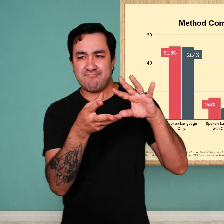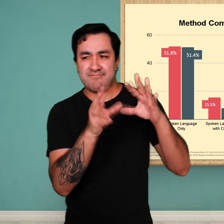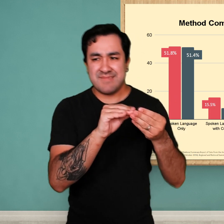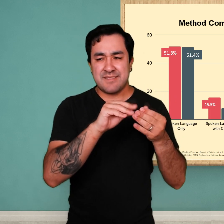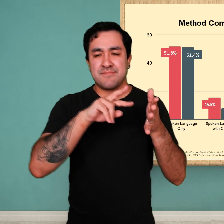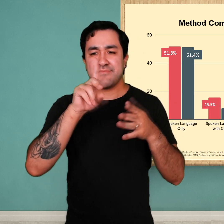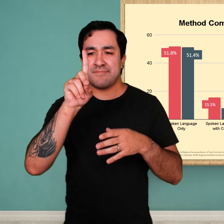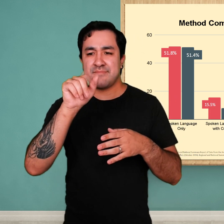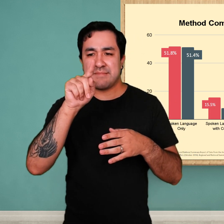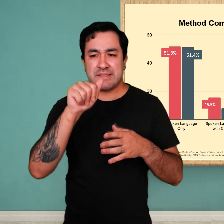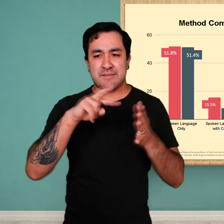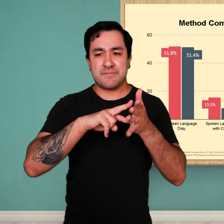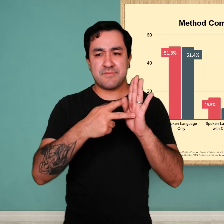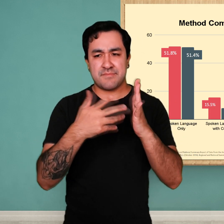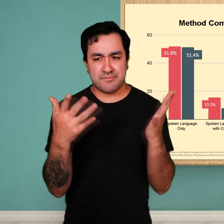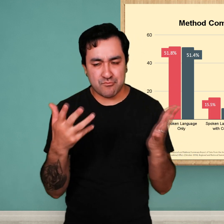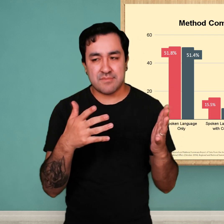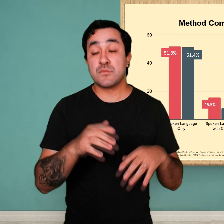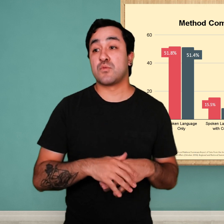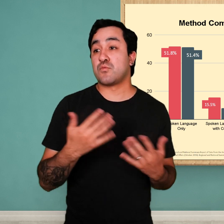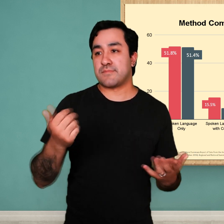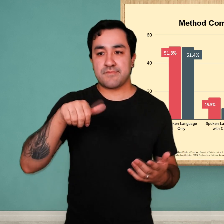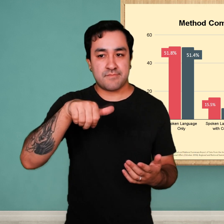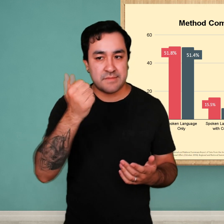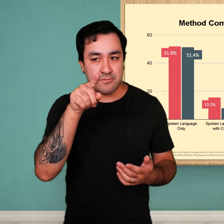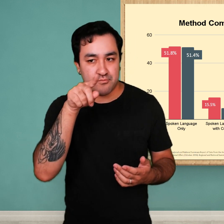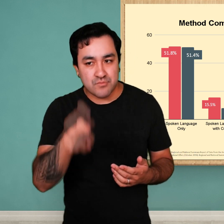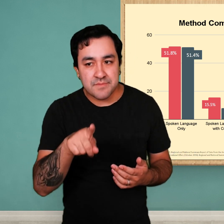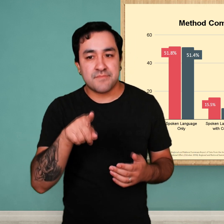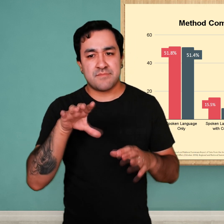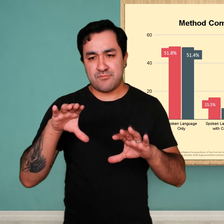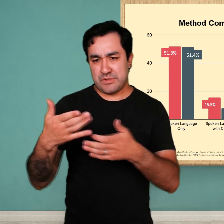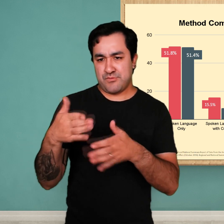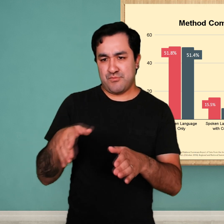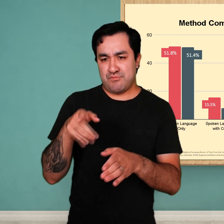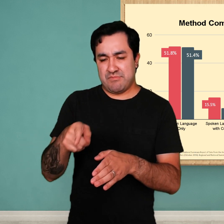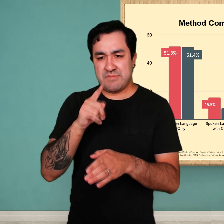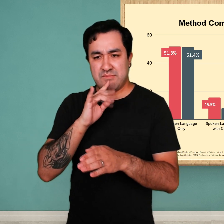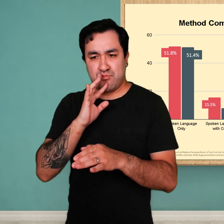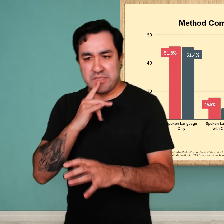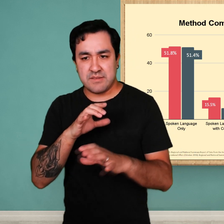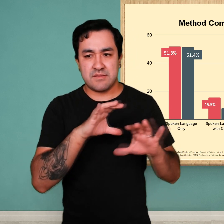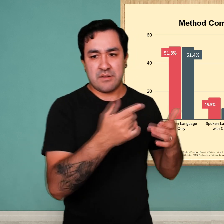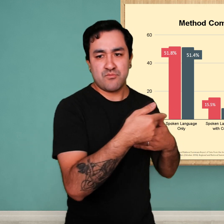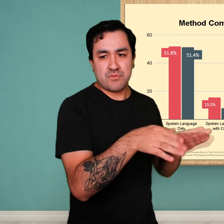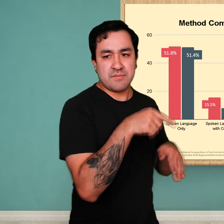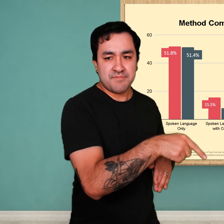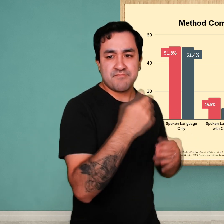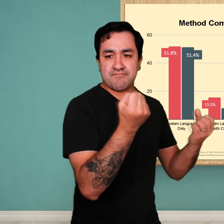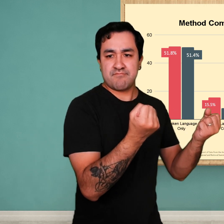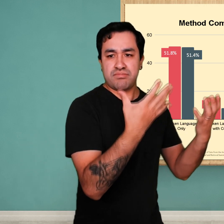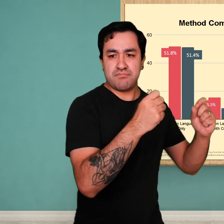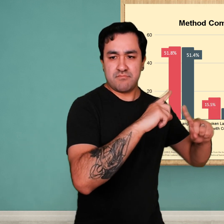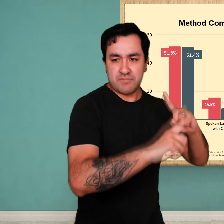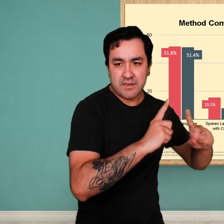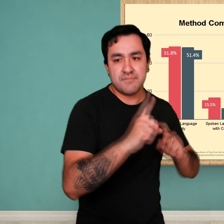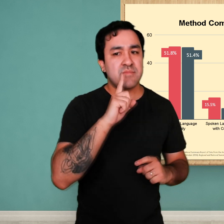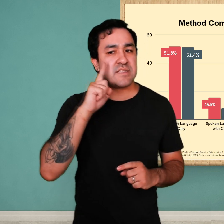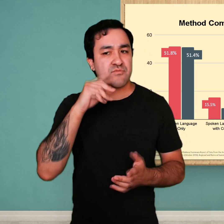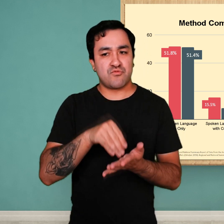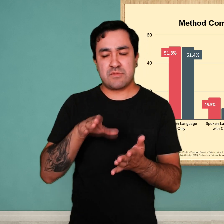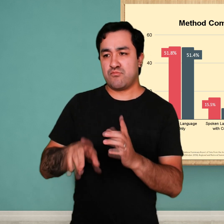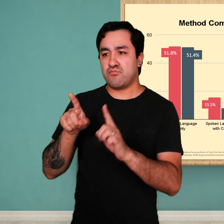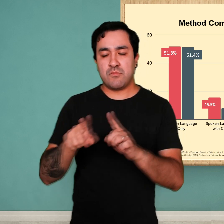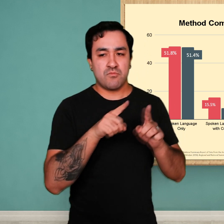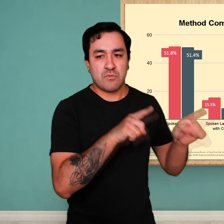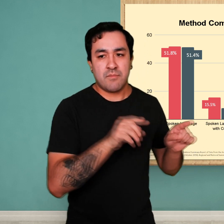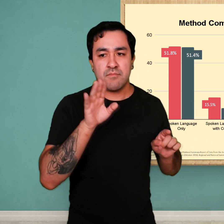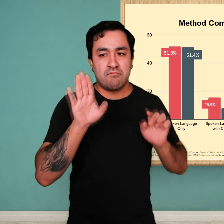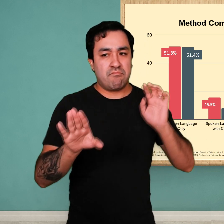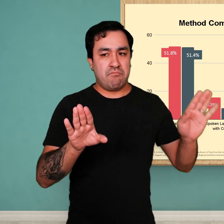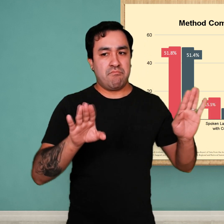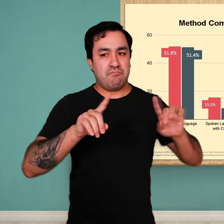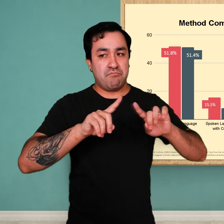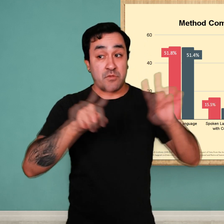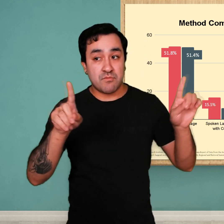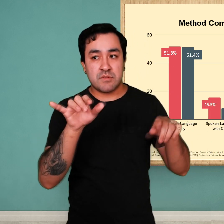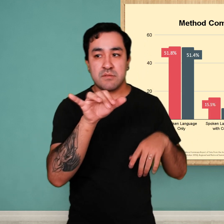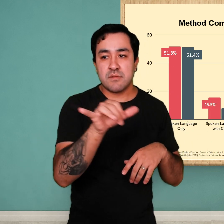with cues and an increase in ASL or SEE. So what are the implications of this data? Is